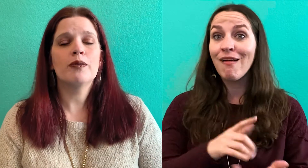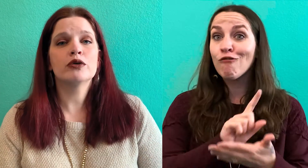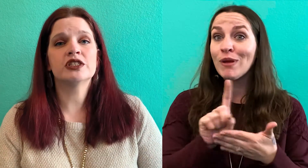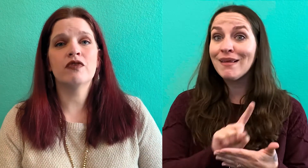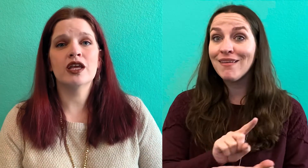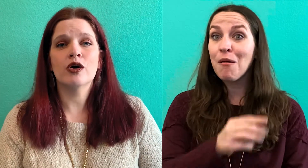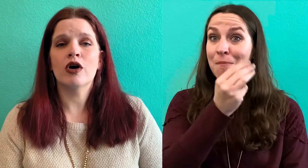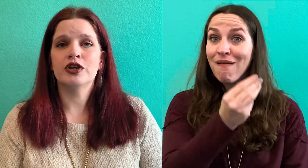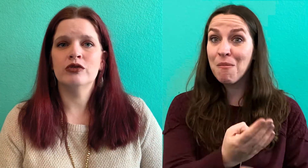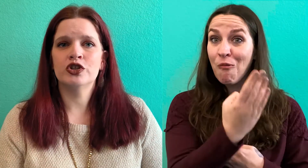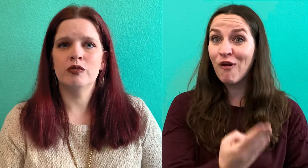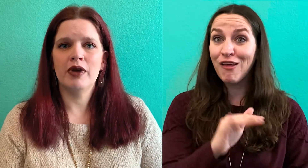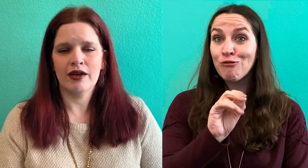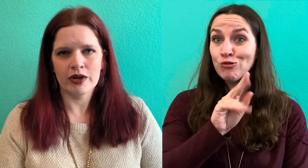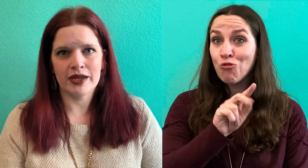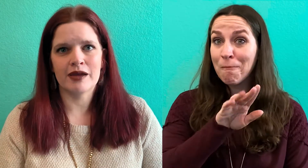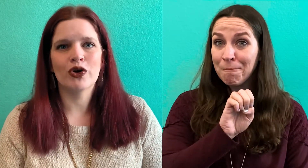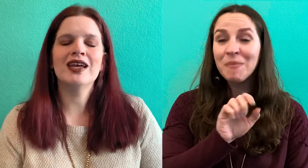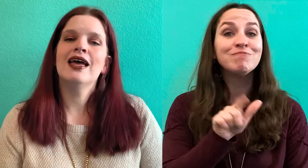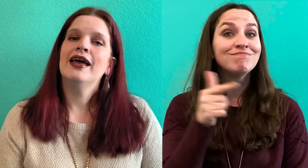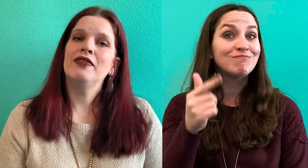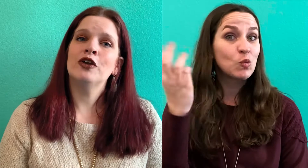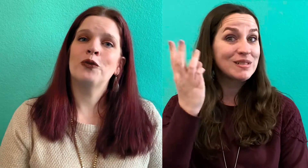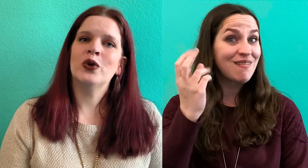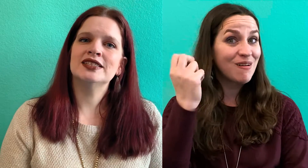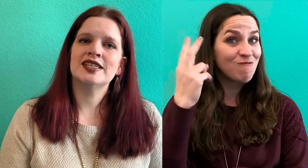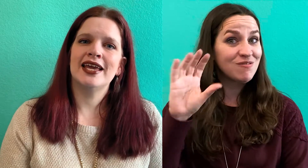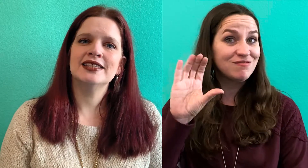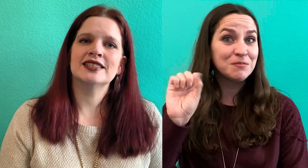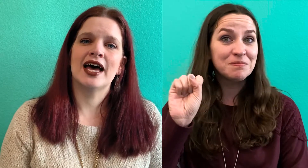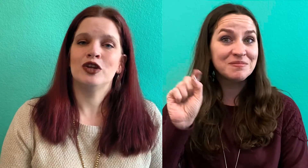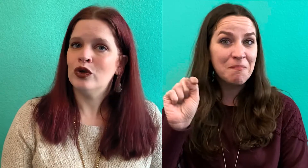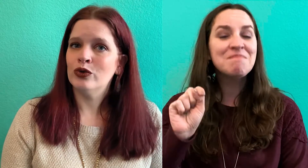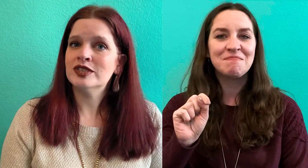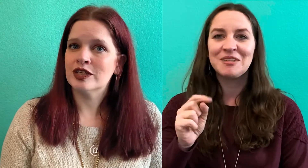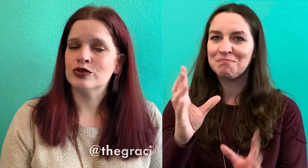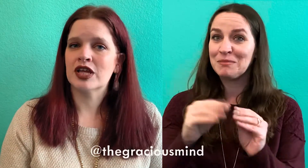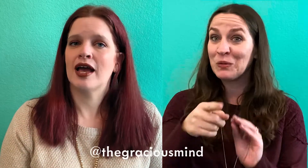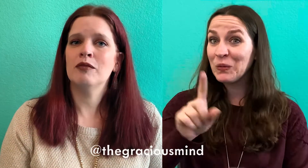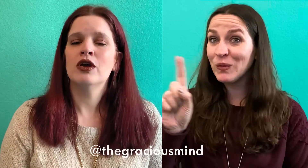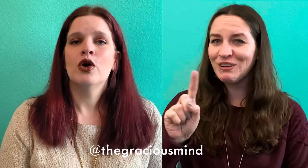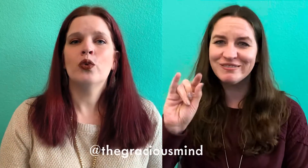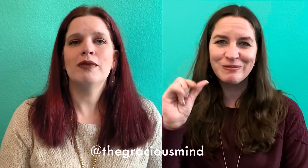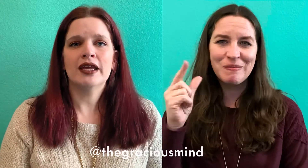we post a video on YouTube every Monday morning, and then on Wednesdays at noon Central Time, we meet up on Instagram